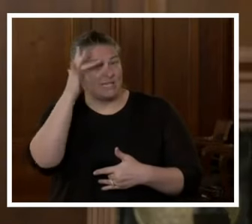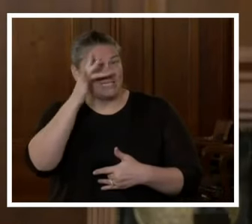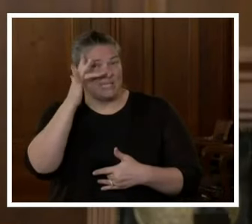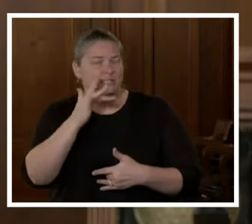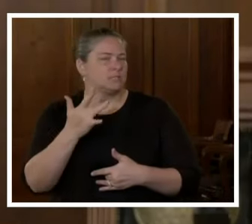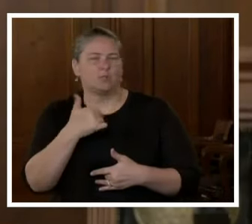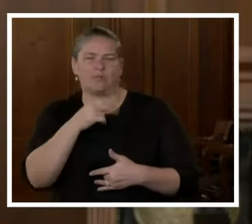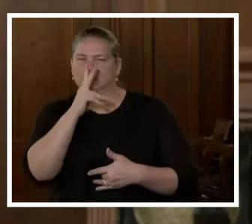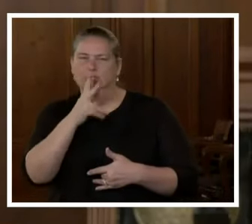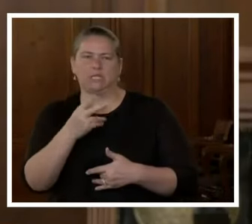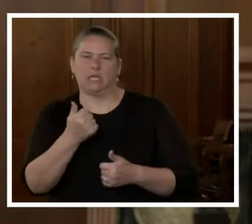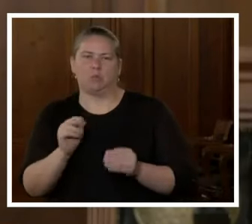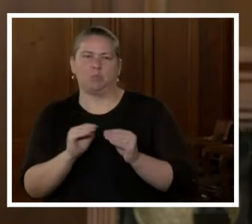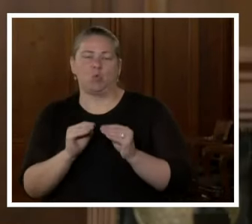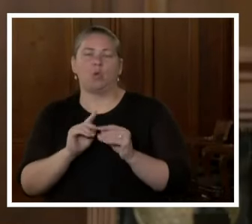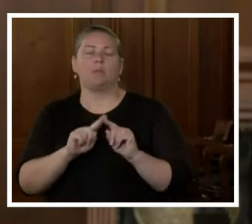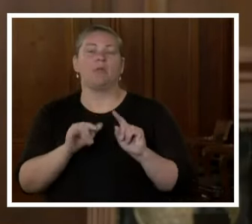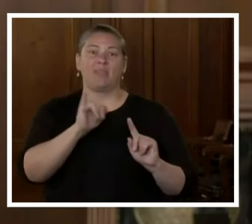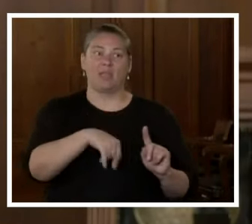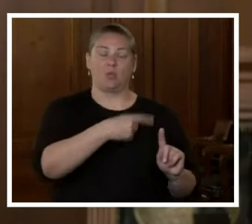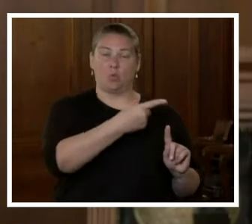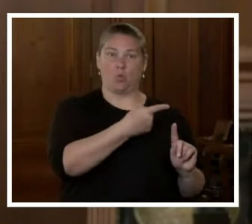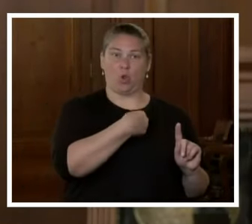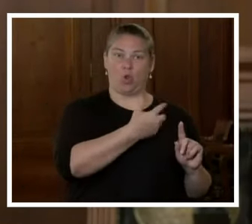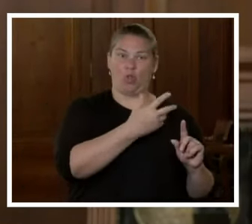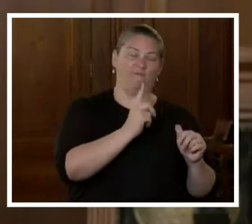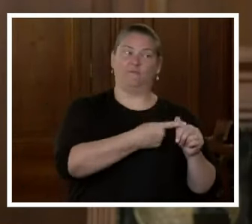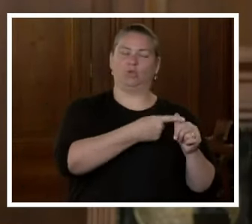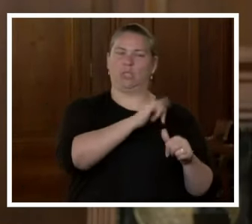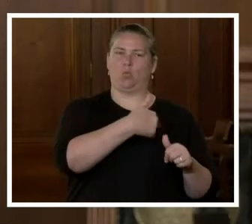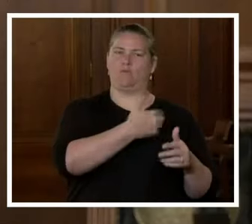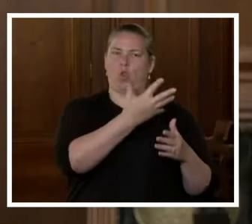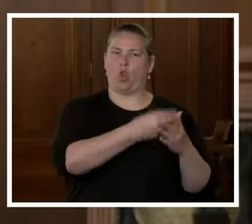AT THE MOMENT. [NON-AUDIBLE QUESTION]